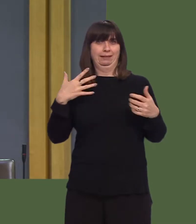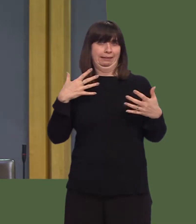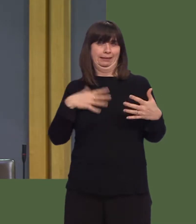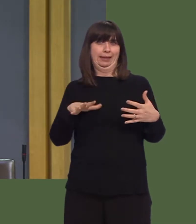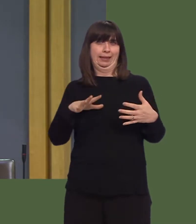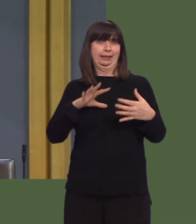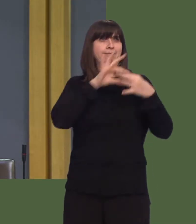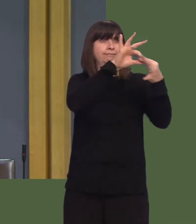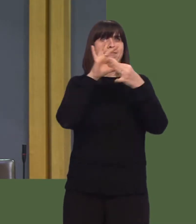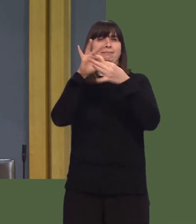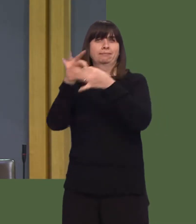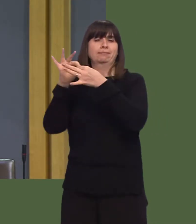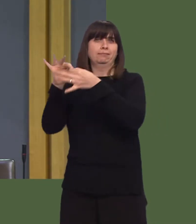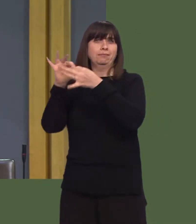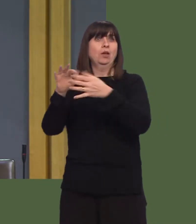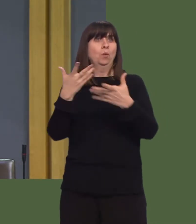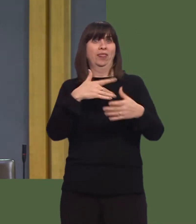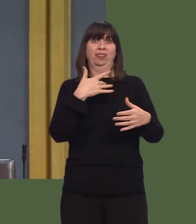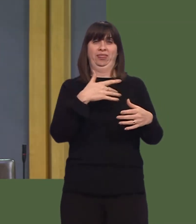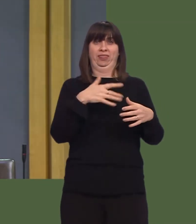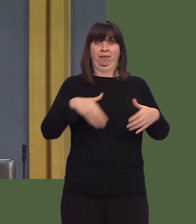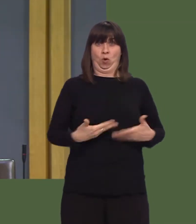There are a couple of points I'd like to raise with the First Ministeróone I've raised before,